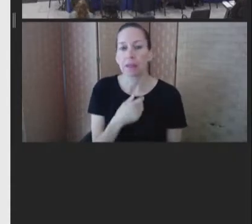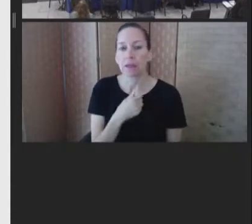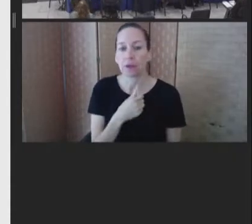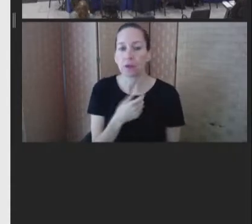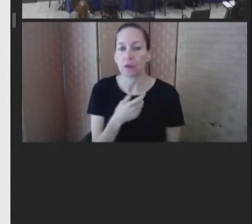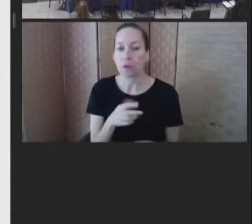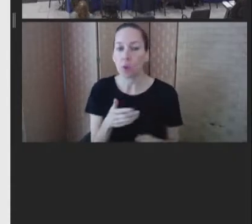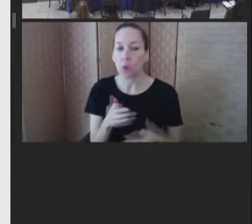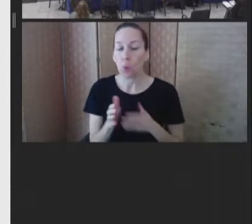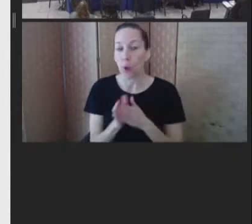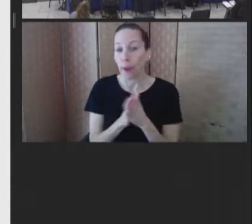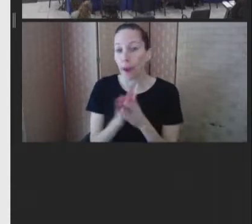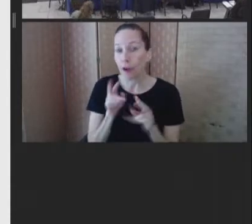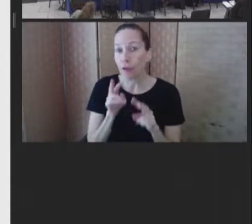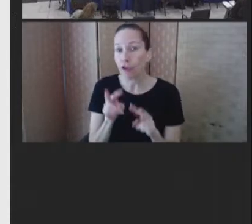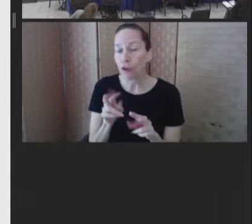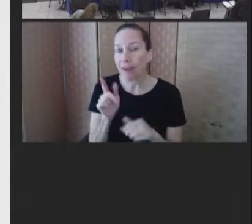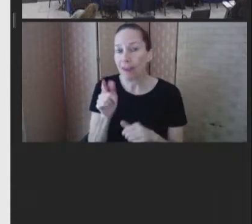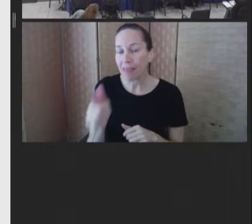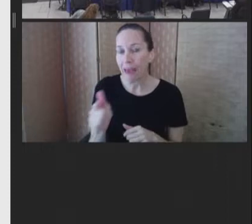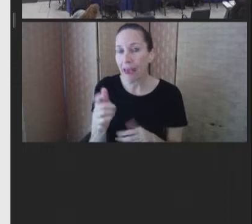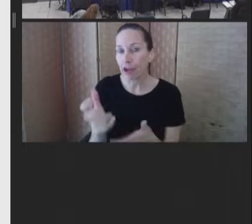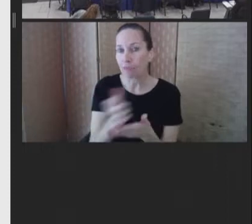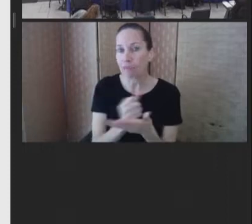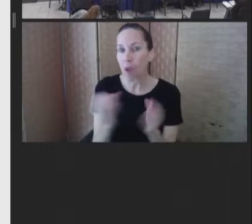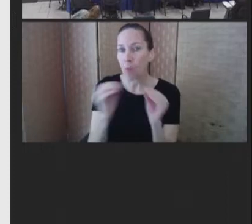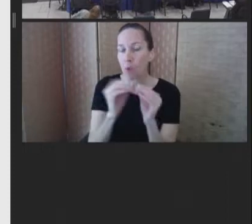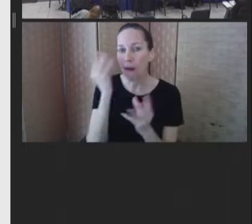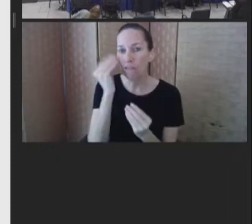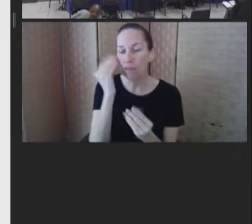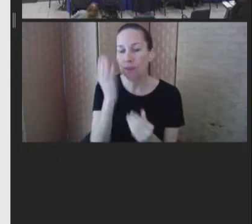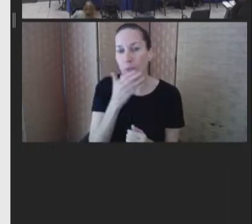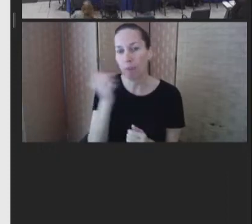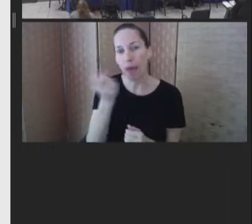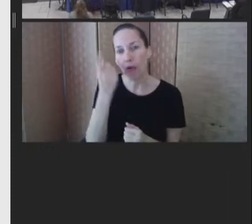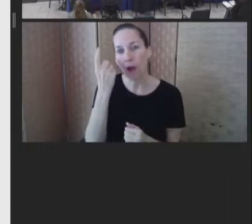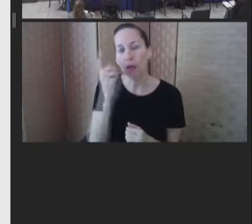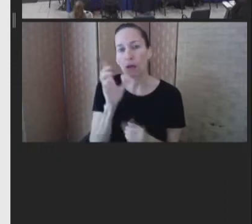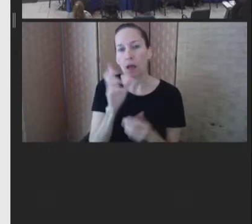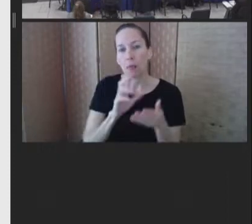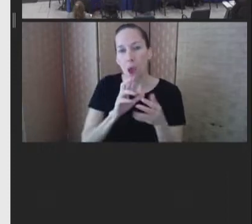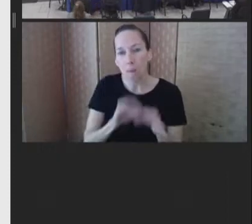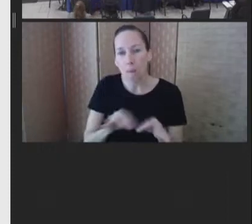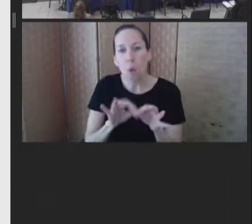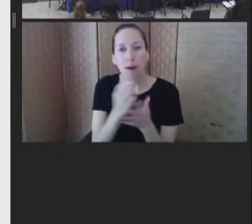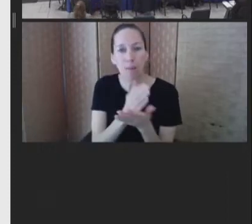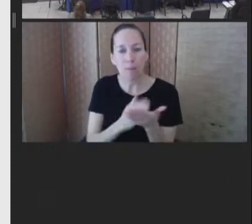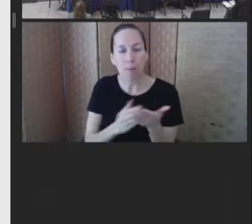data on later time points, to better understand a key component, which is durability. Next slide.